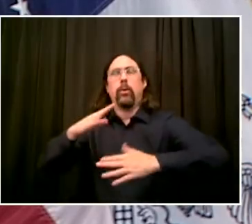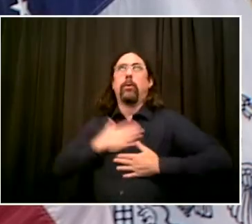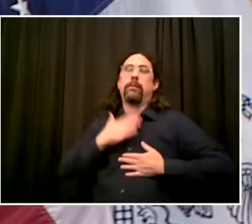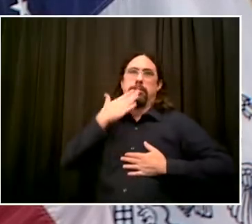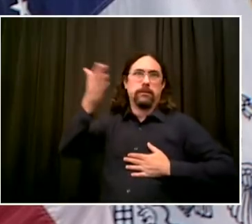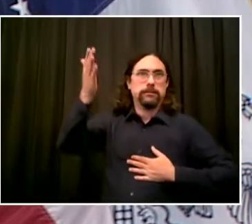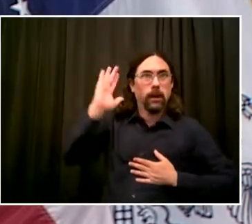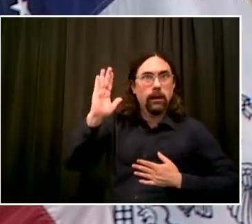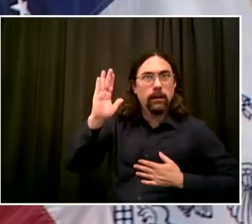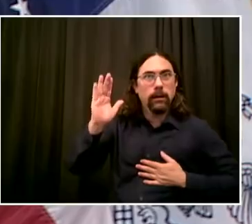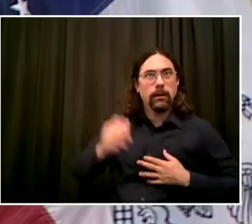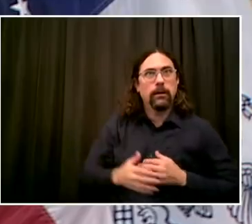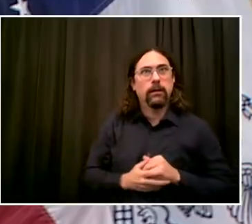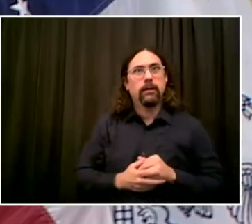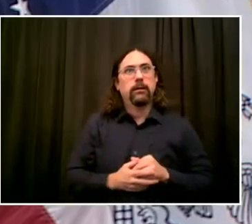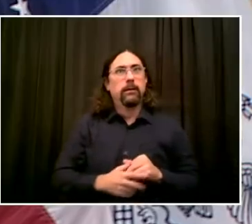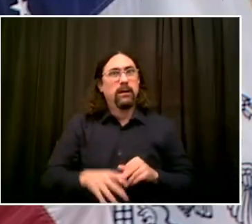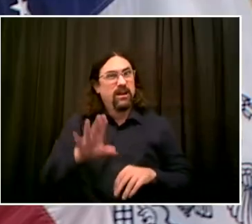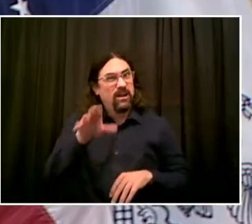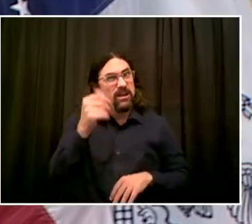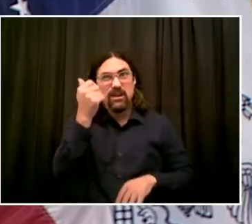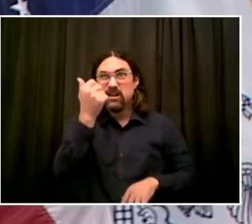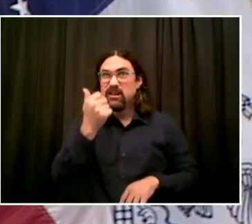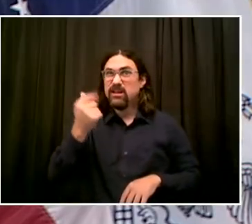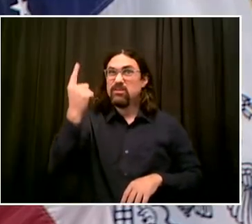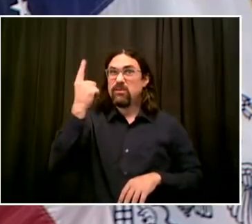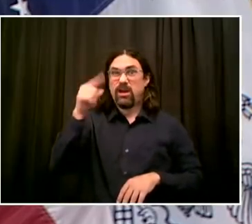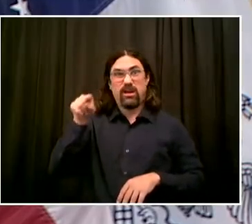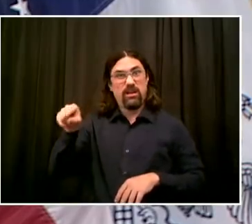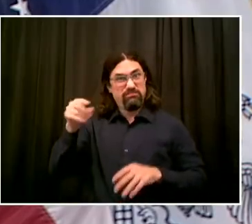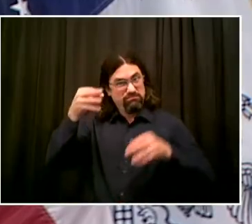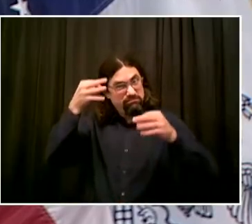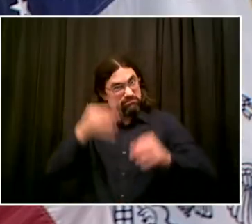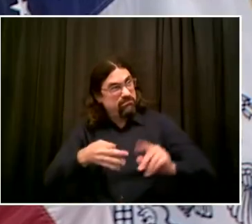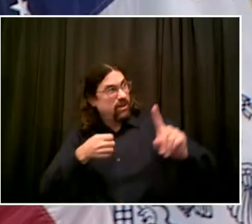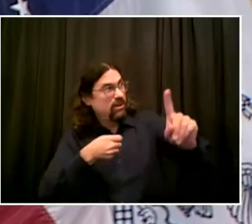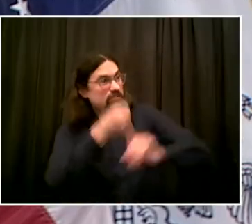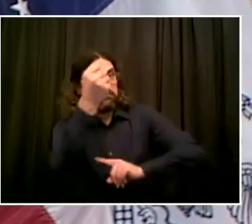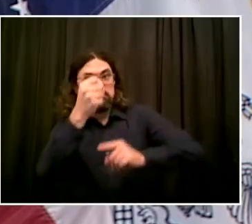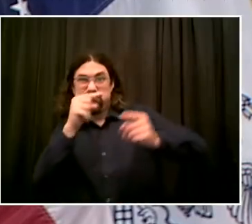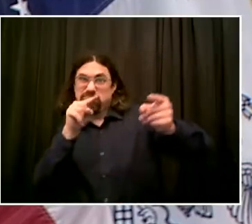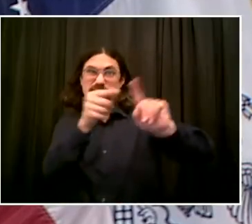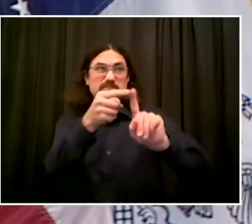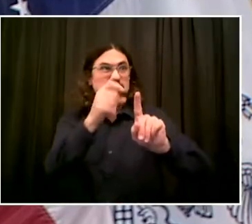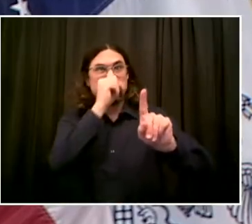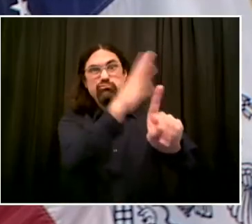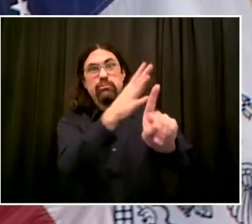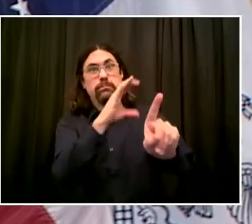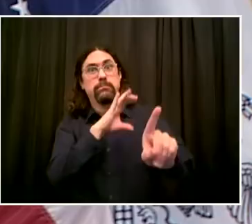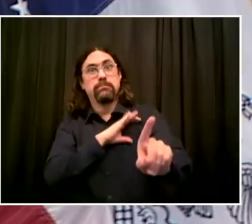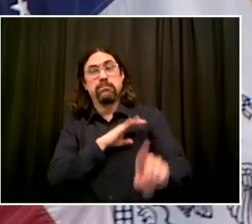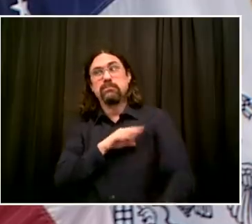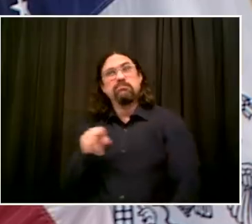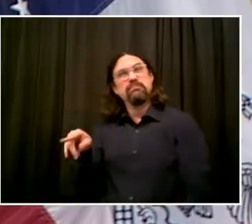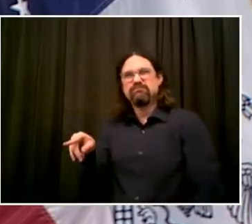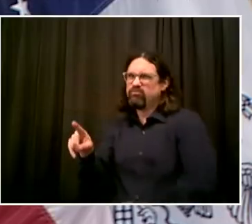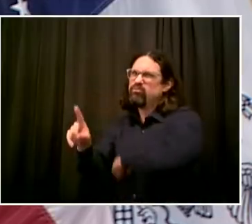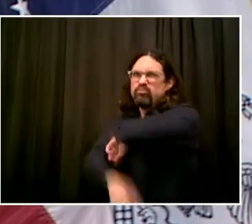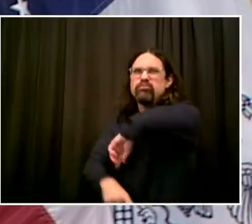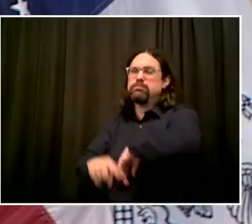THRE EALITY, ANYONE WHO DOES THAT WILL SUFFER THE CONSEQUENC.ES WE HAVE SAID THIS NOW FOR MTHONS. I VHAE SAID T I